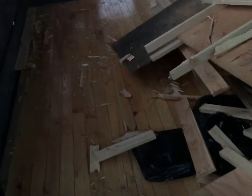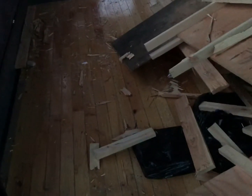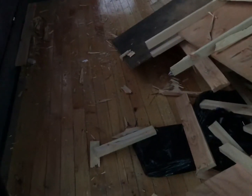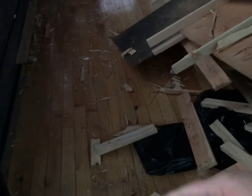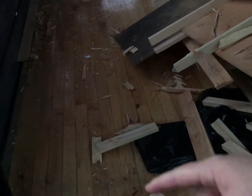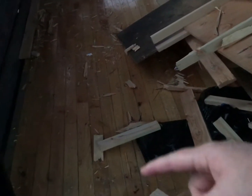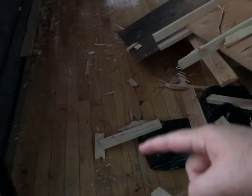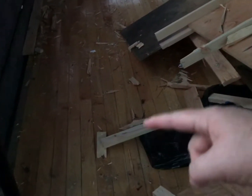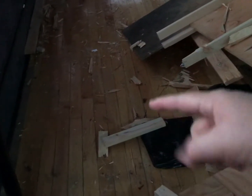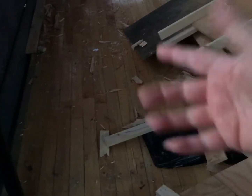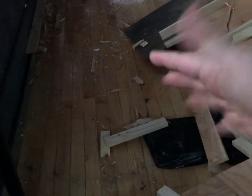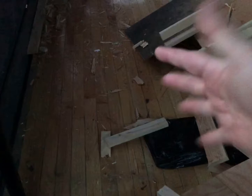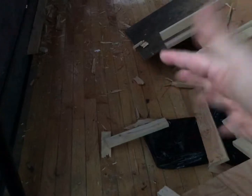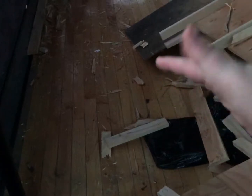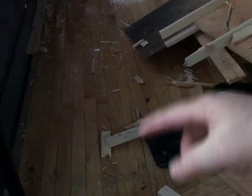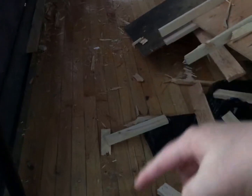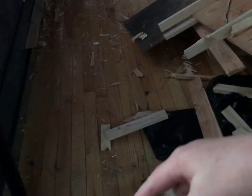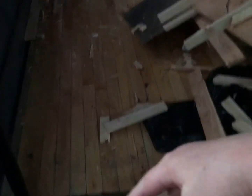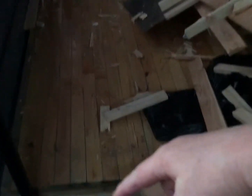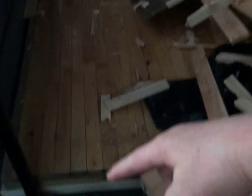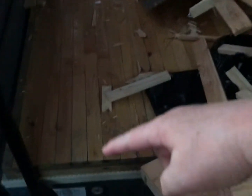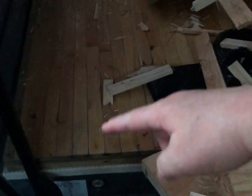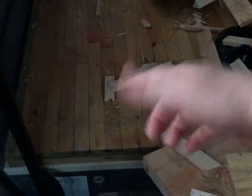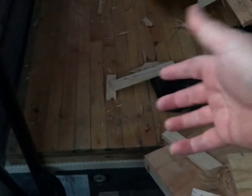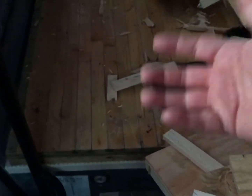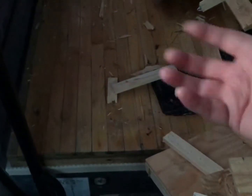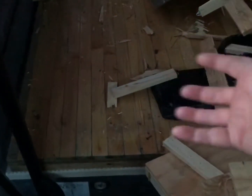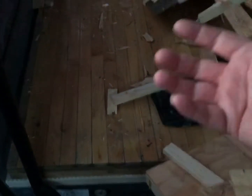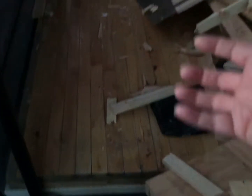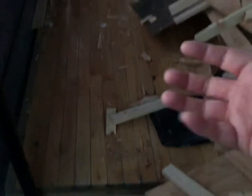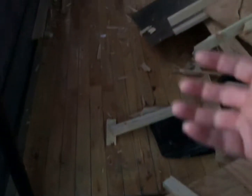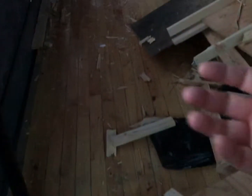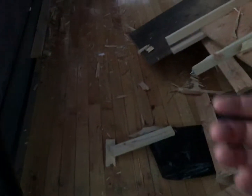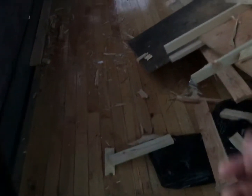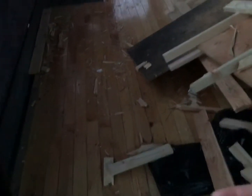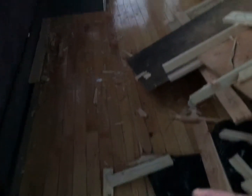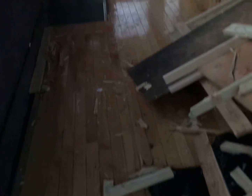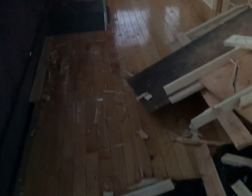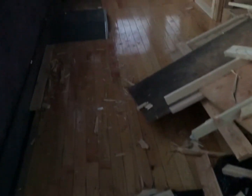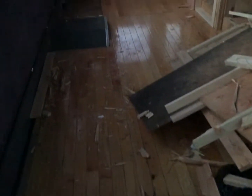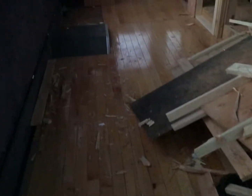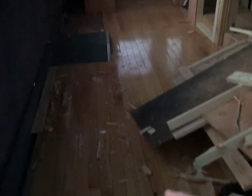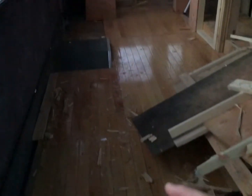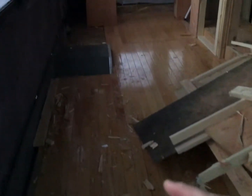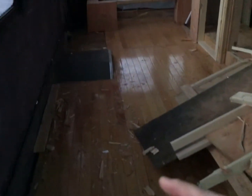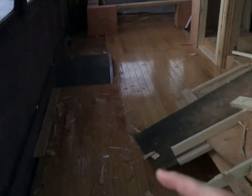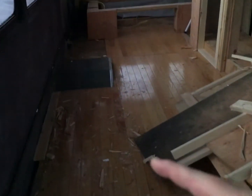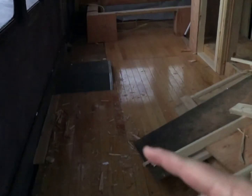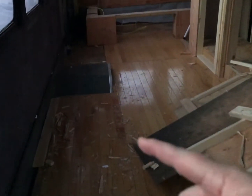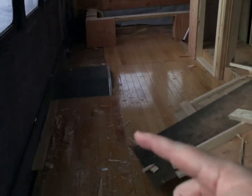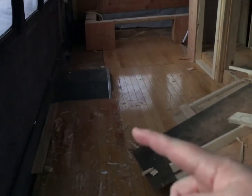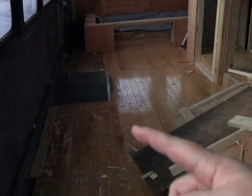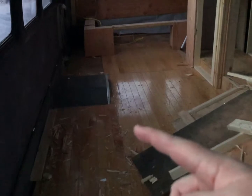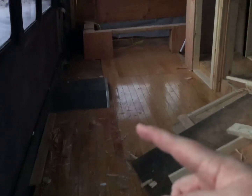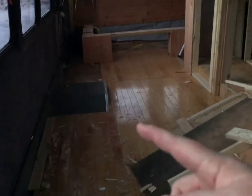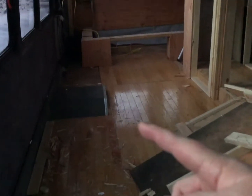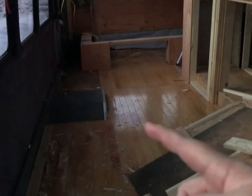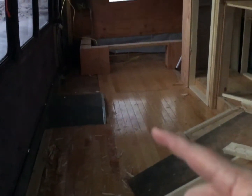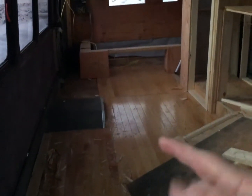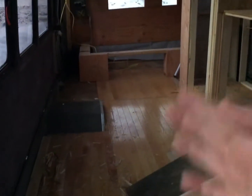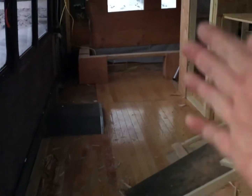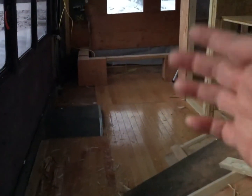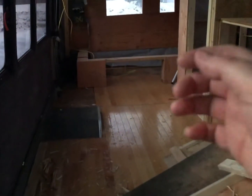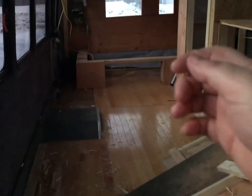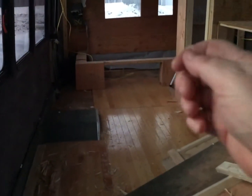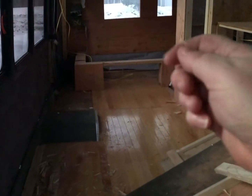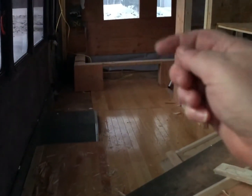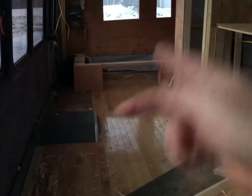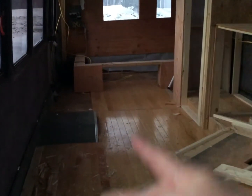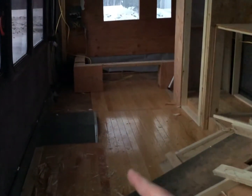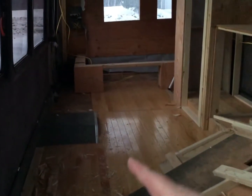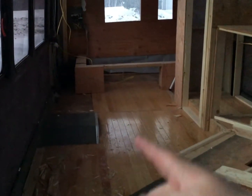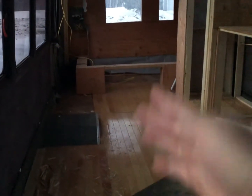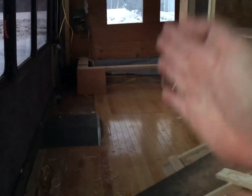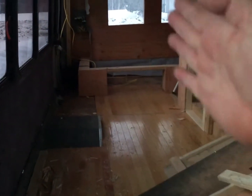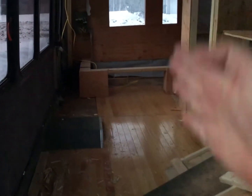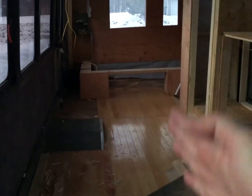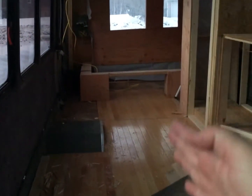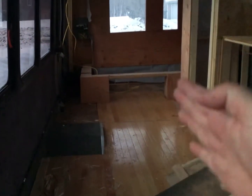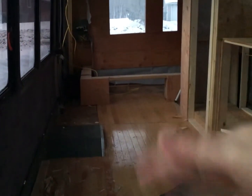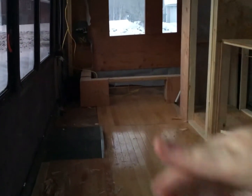So that finished right there. Tore all that up all the way down. It's about half the side over here.